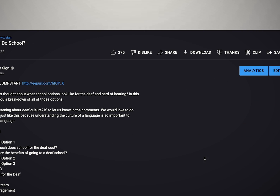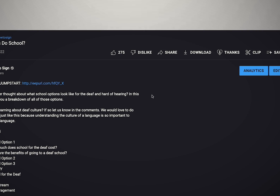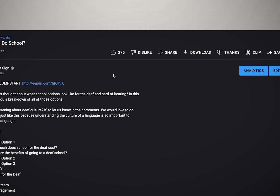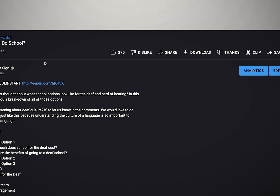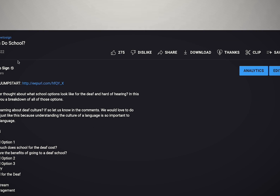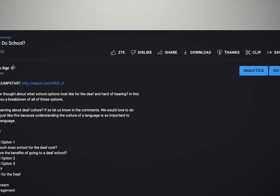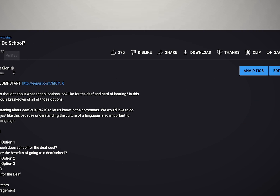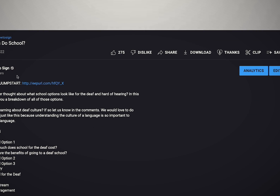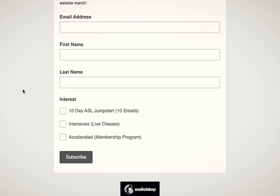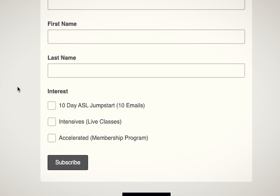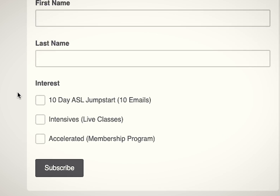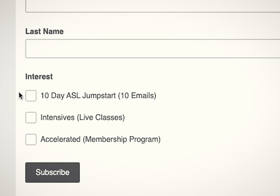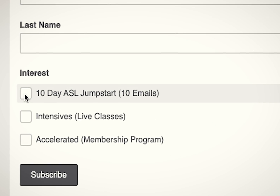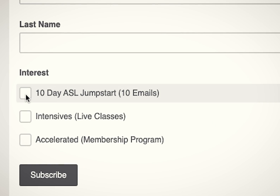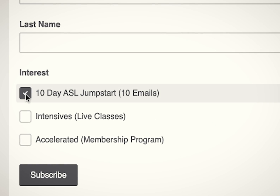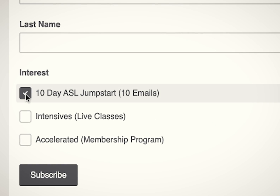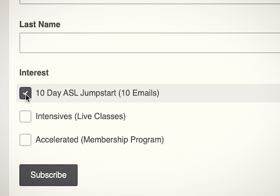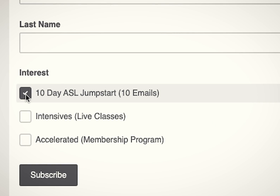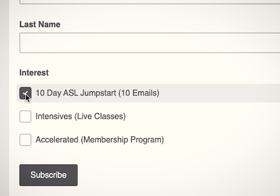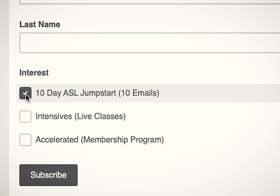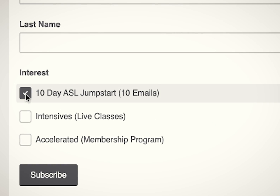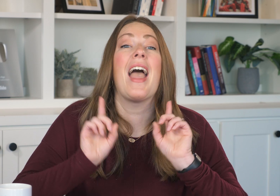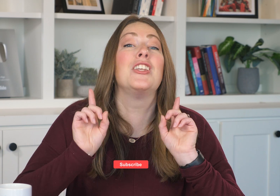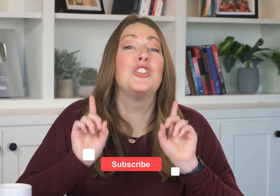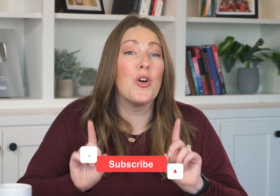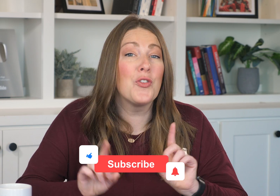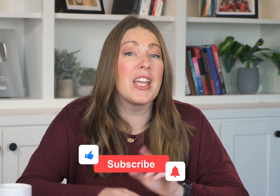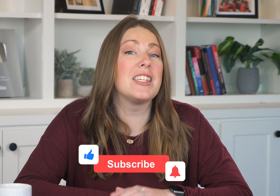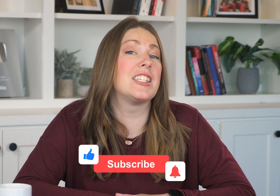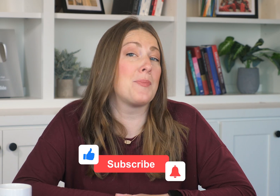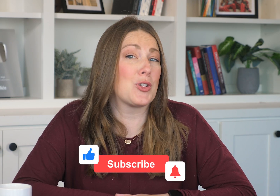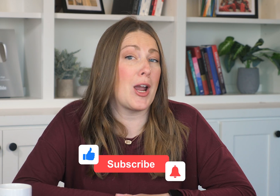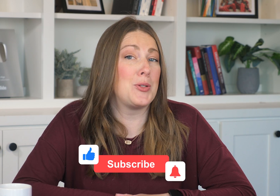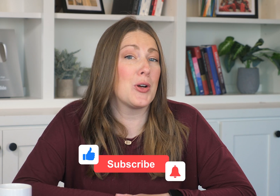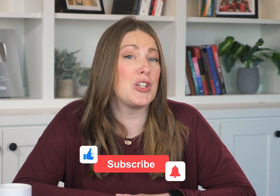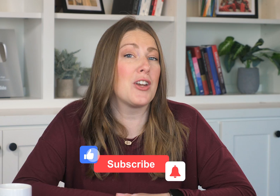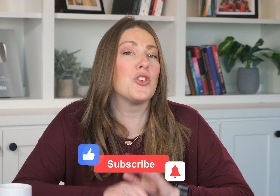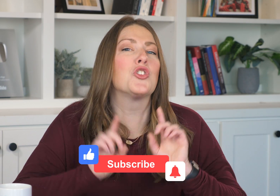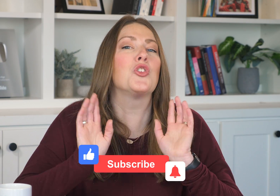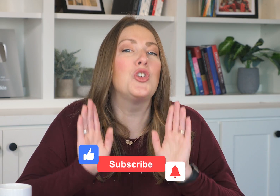Go check it out, link in the description and don't forget to subscribe to our channel so